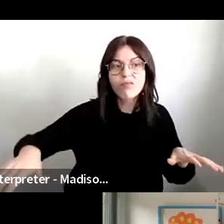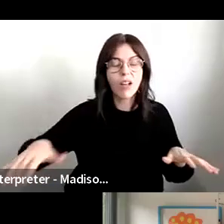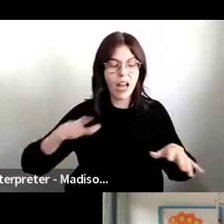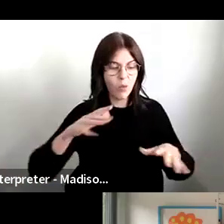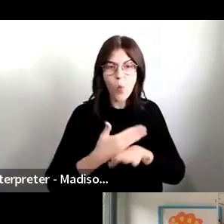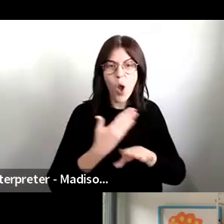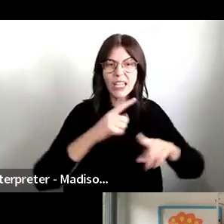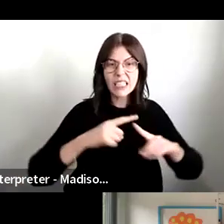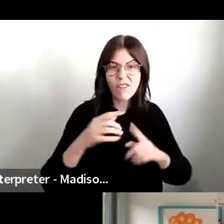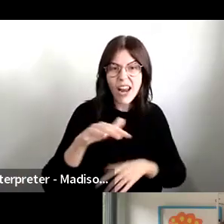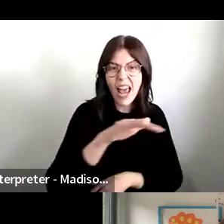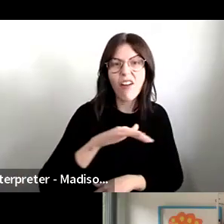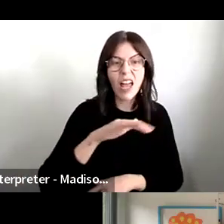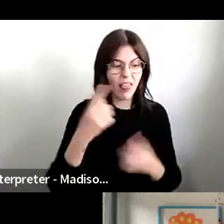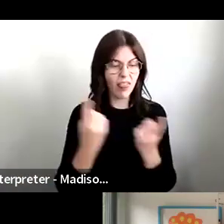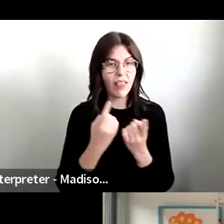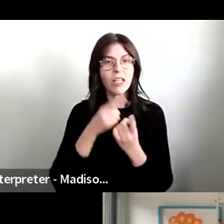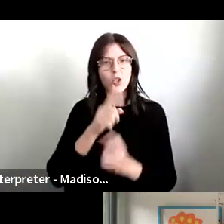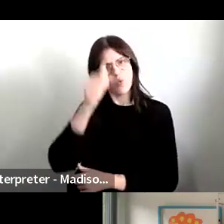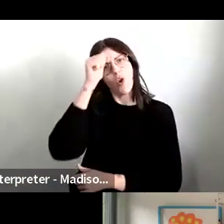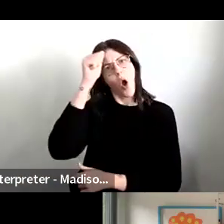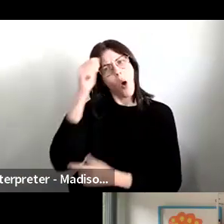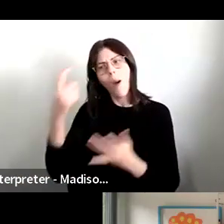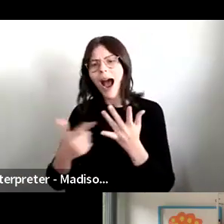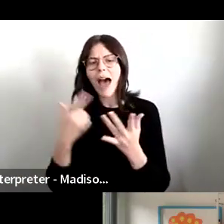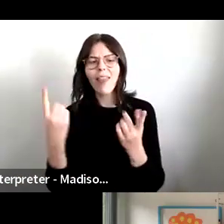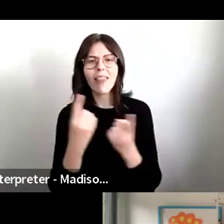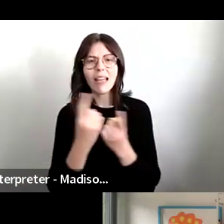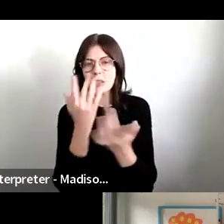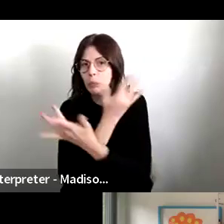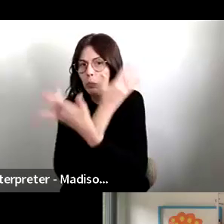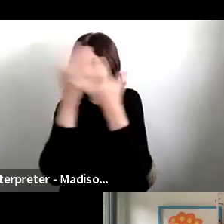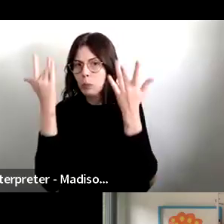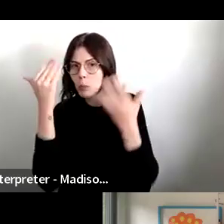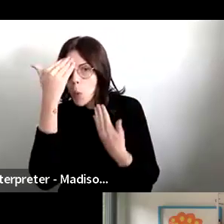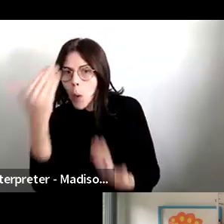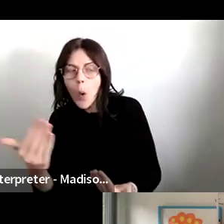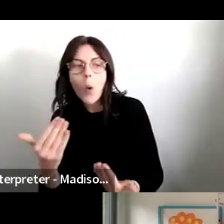so there's things you are familiar with and things you are not. So you are learning as much about the